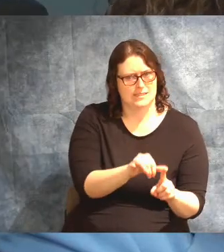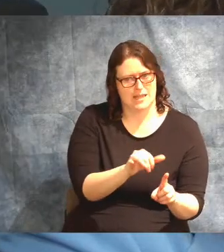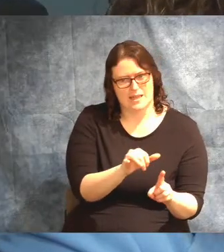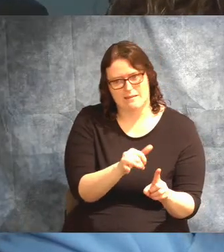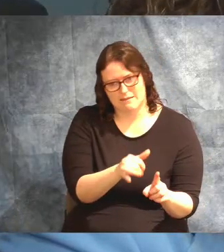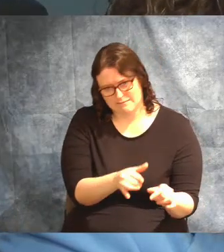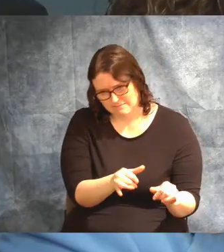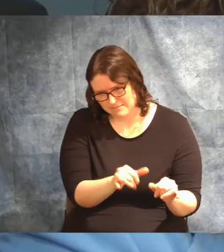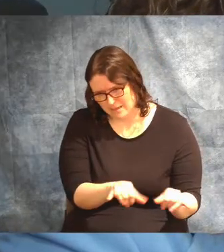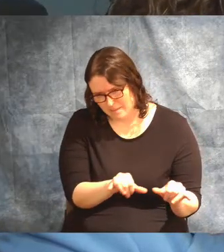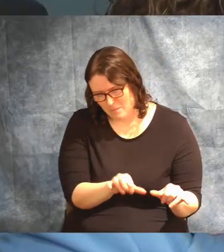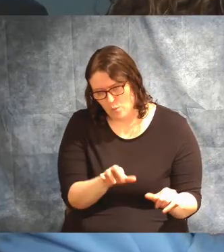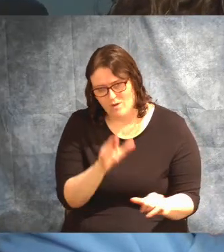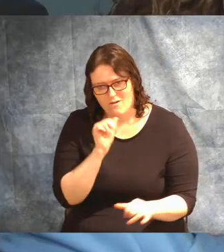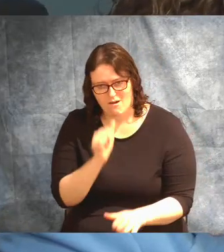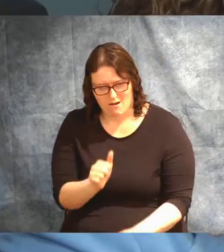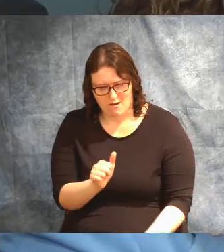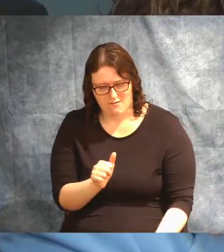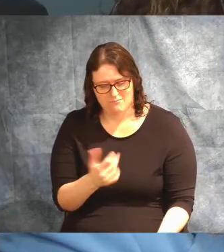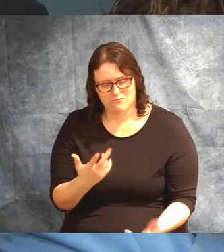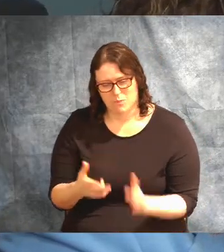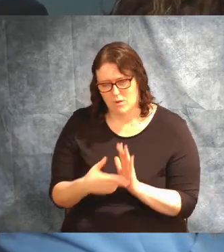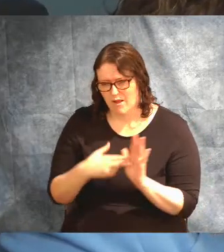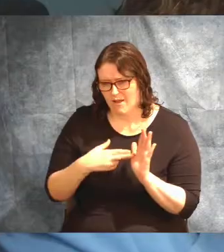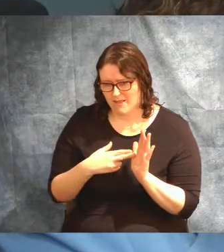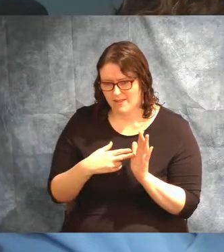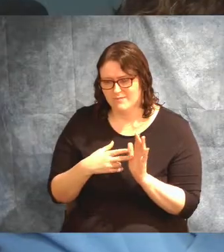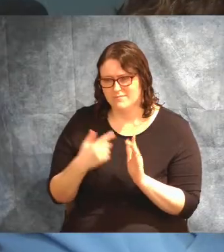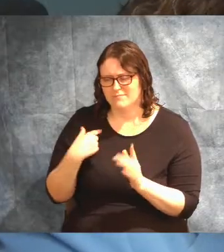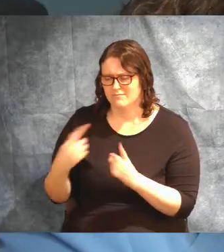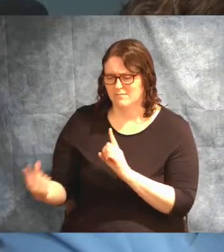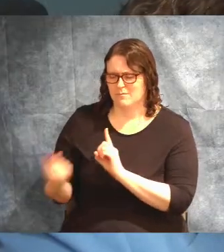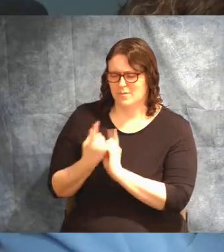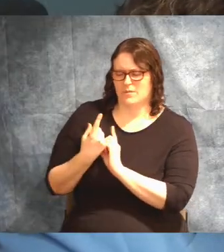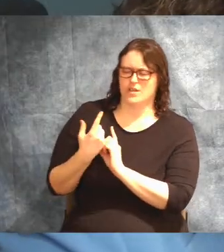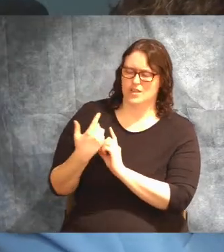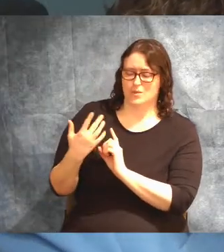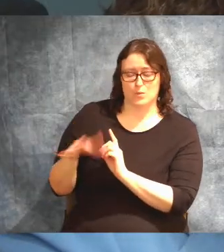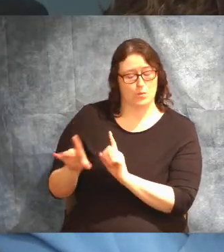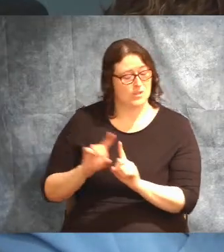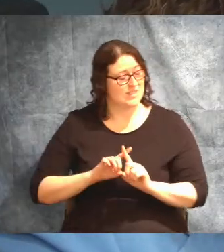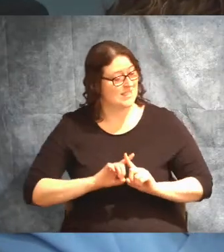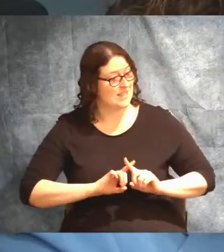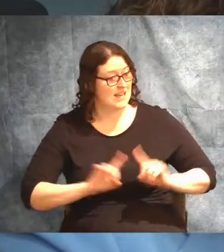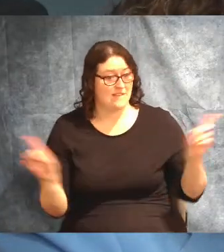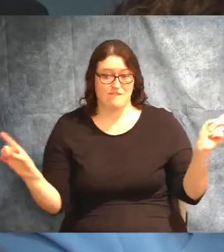Um, because like I said, people been run into people and they said it is a different tone